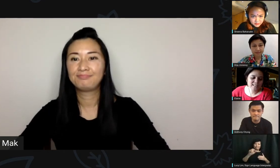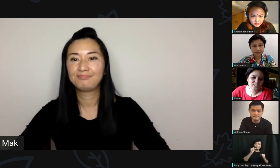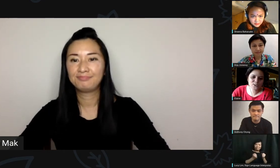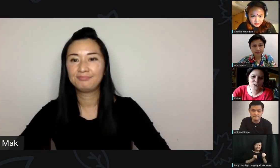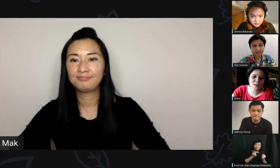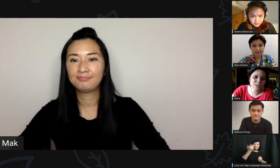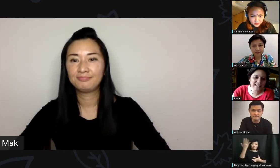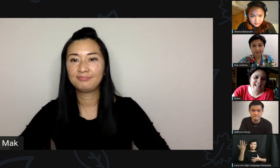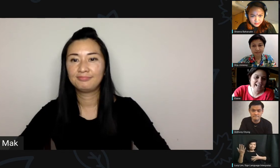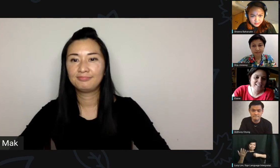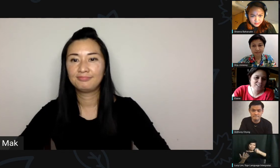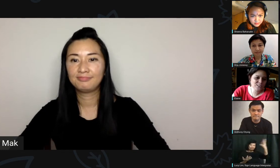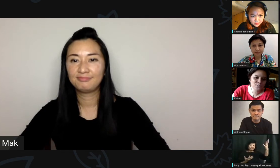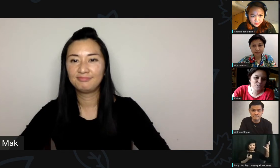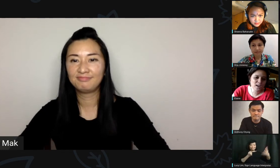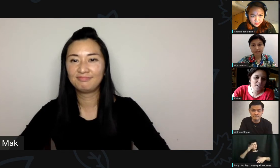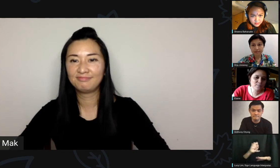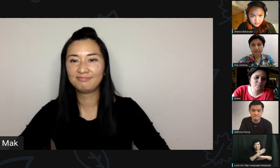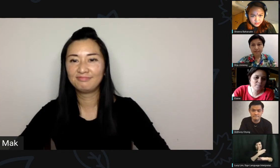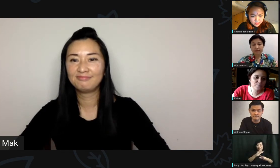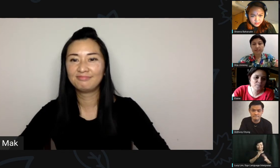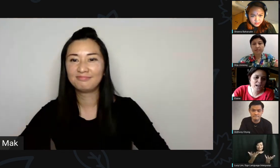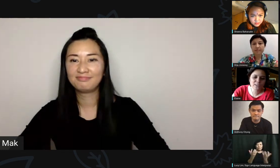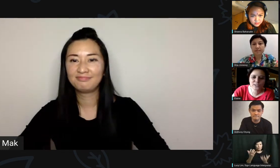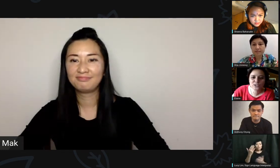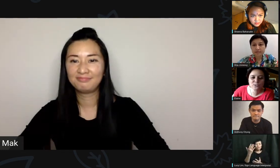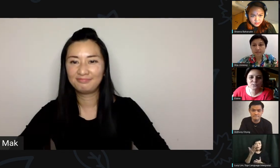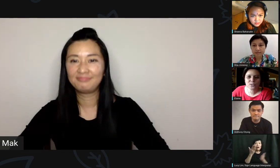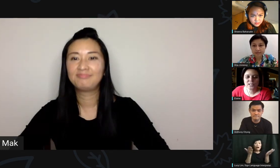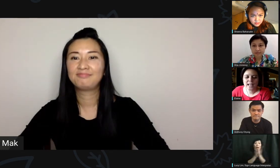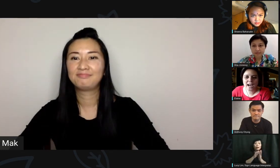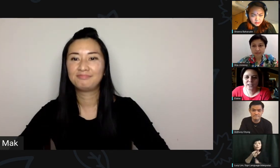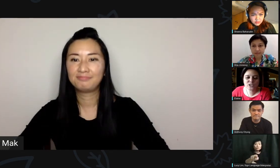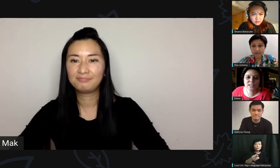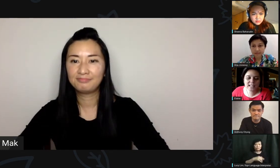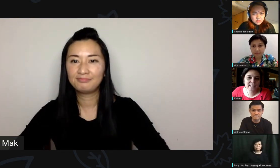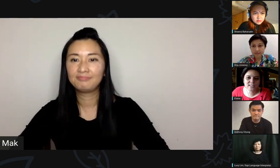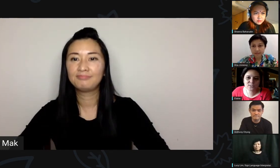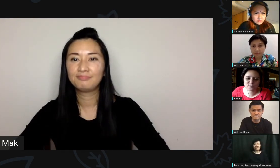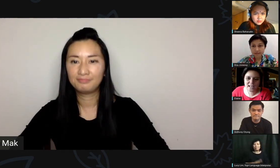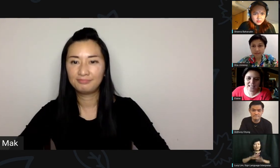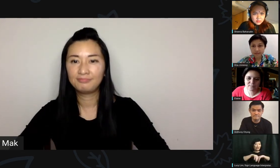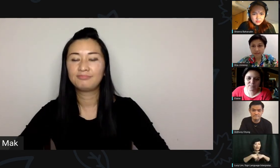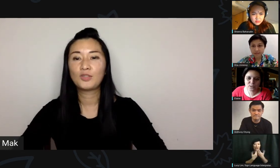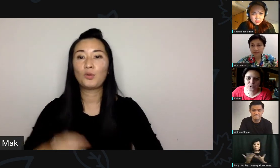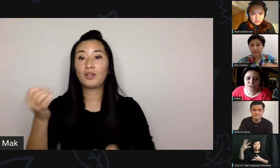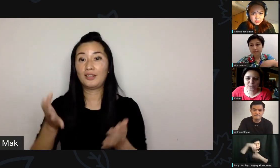So I wanted to ask you, how did you, how did you get into BIM poetry?